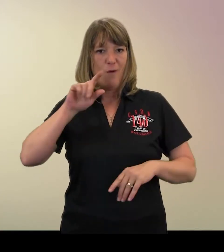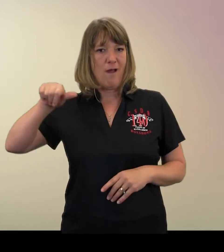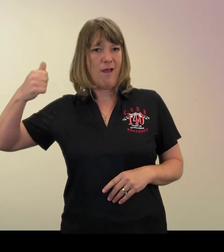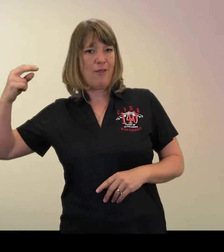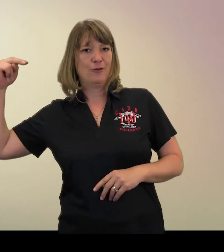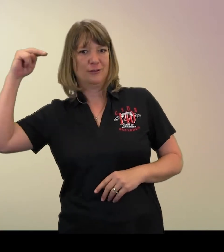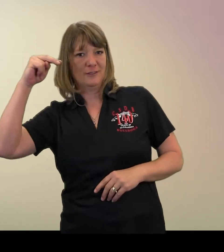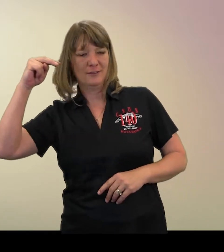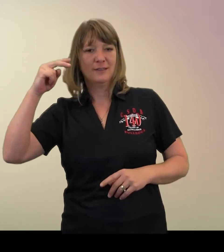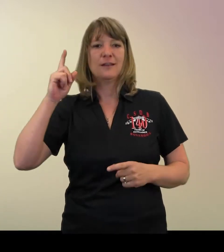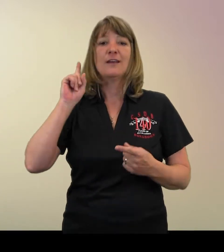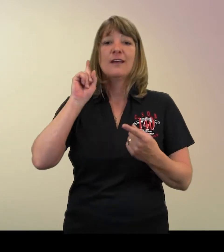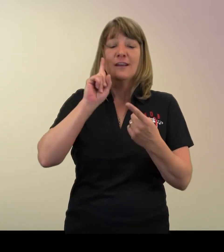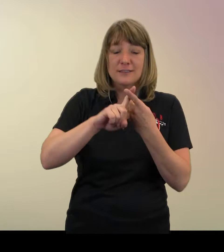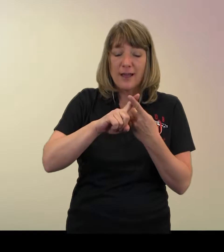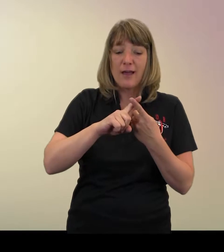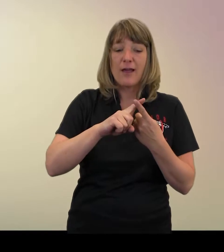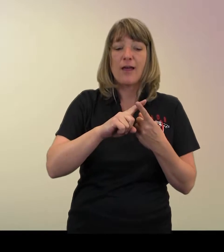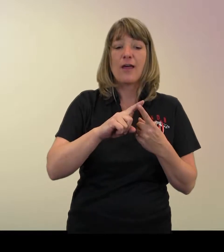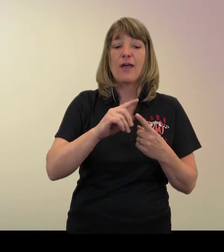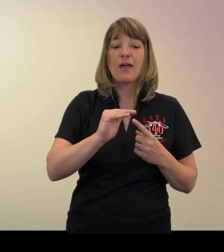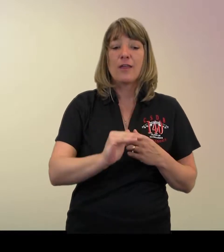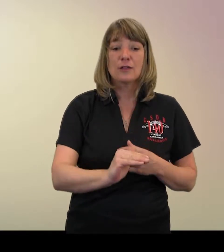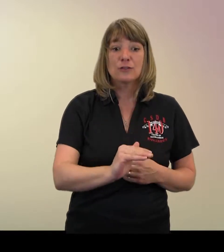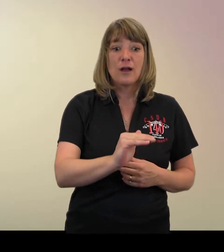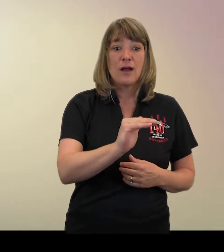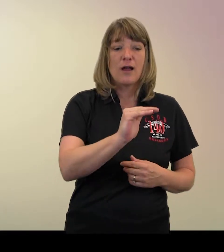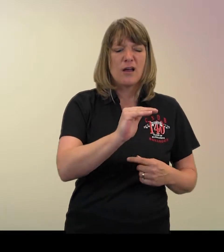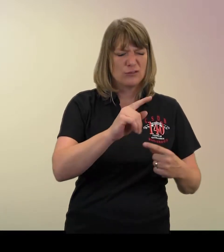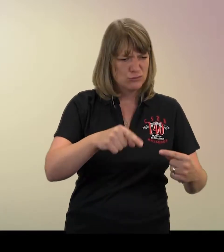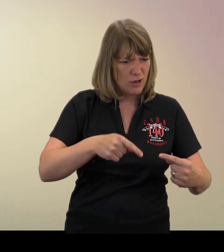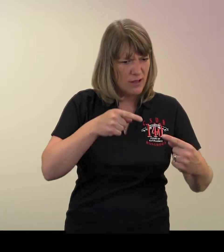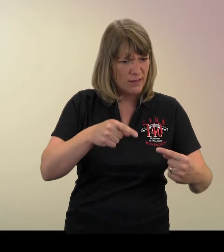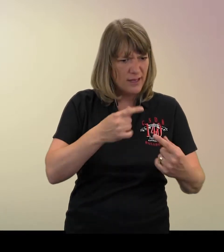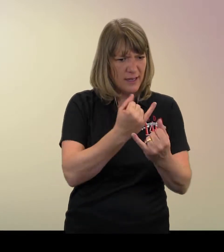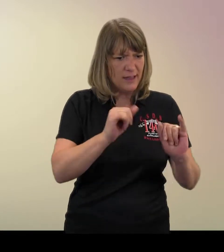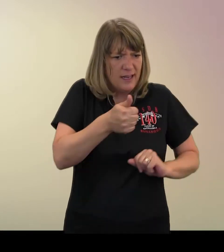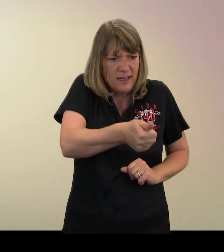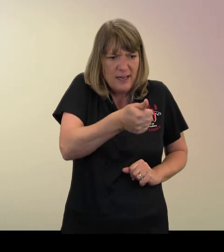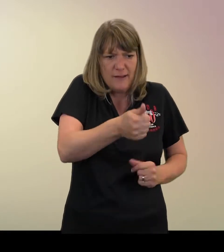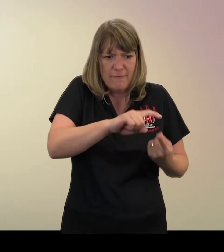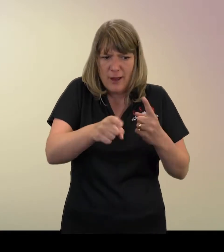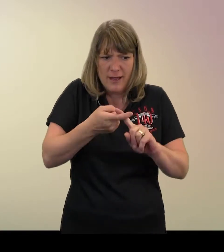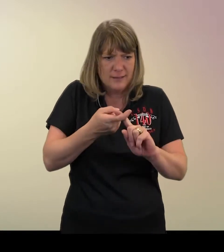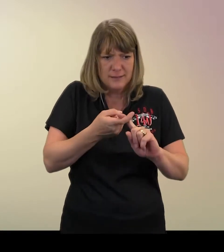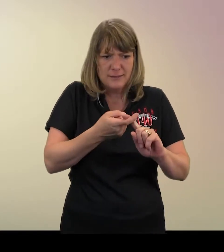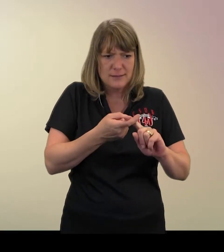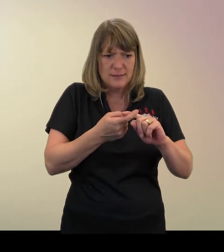individuals until we see that child struggling to make friends independent of other people